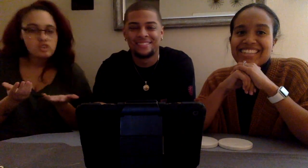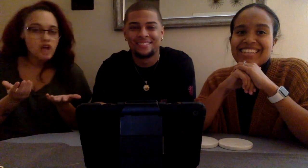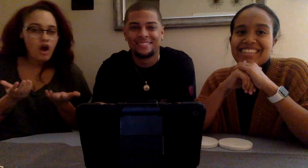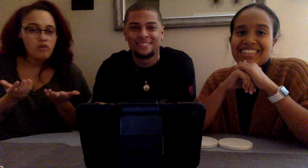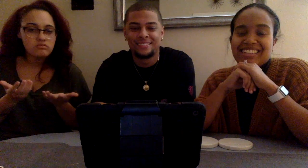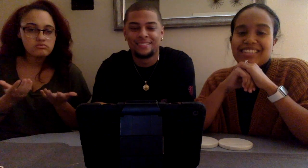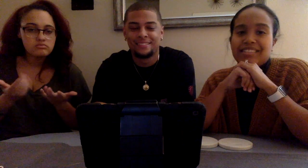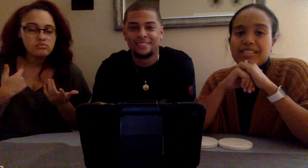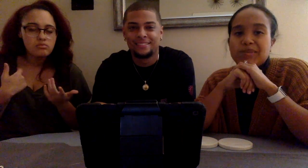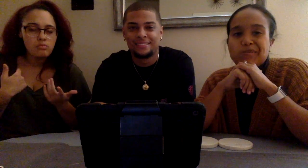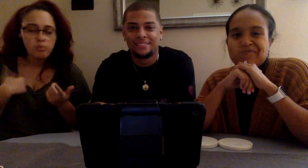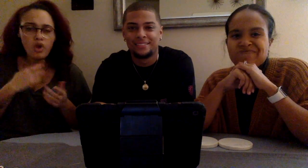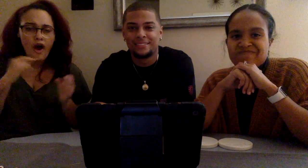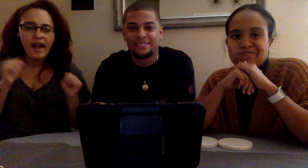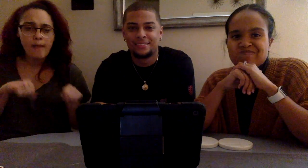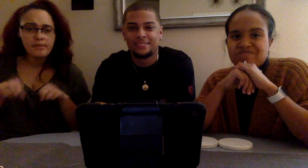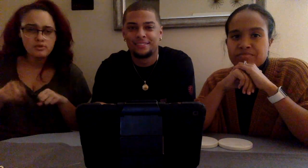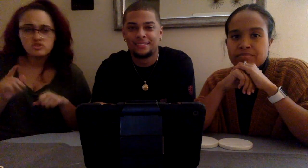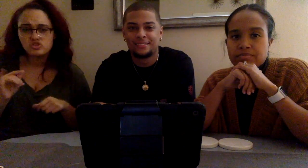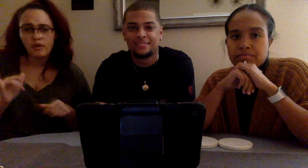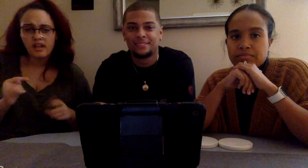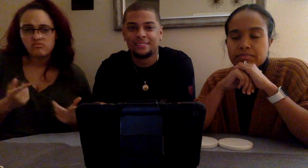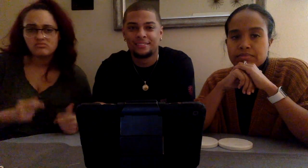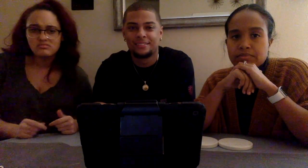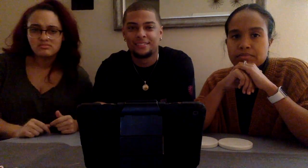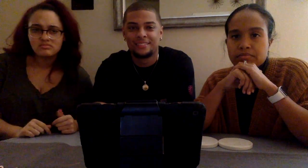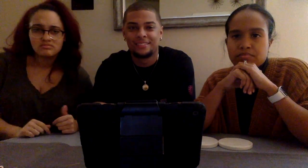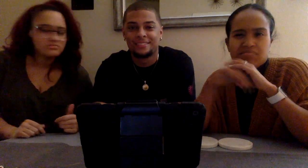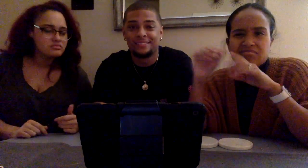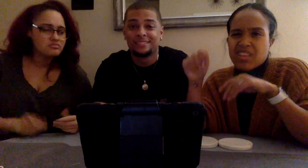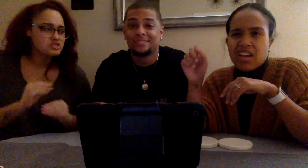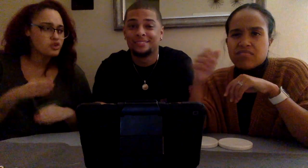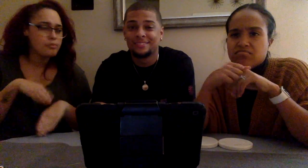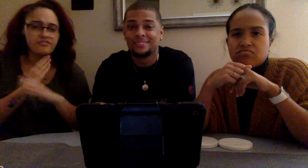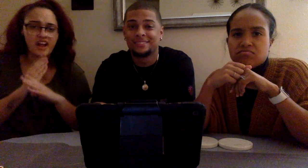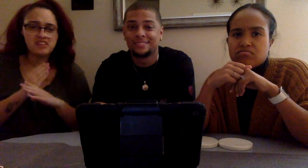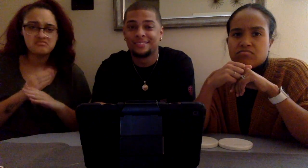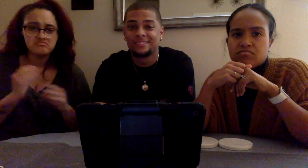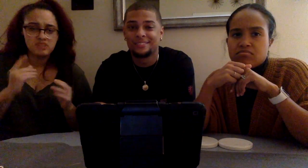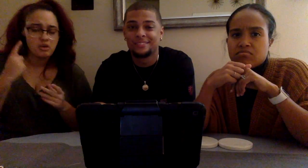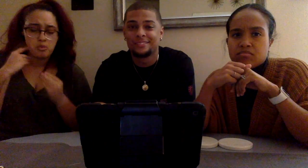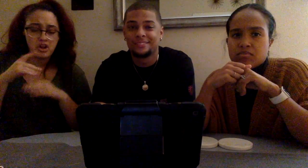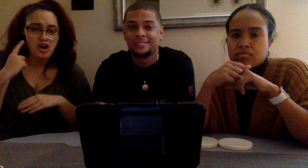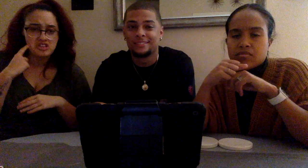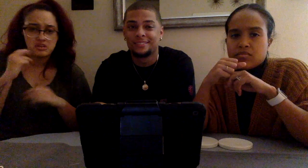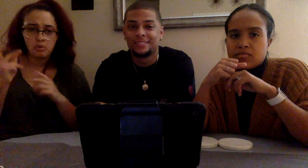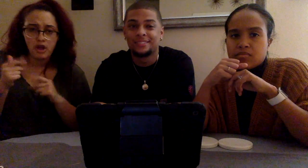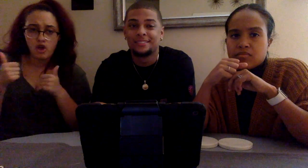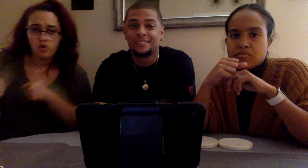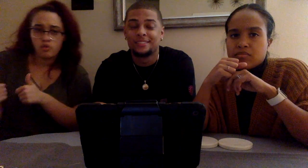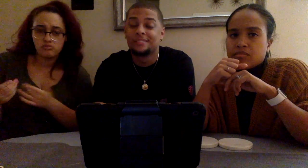you know, we are able to do anything. V: Yeah! D: There's no way to prevent us from getting hearing loss.